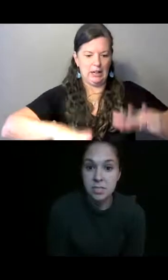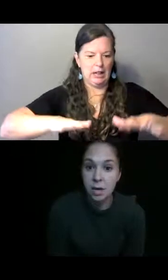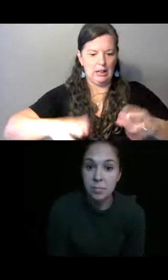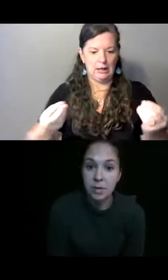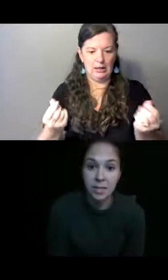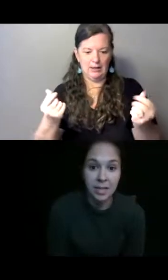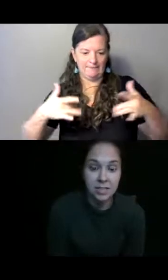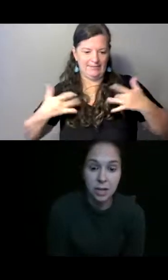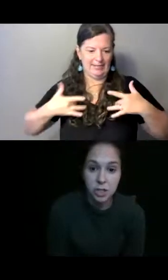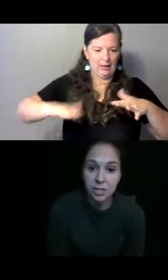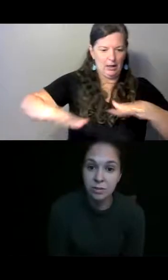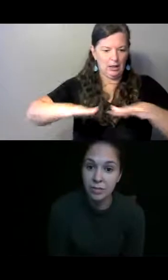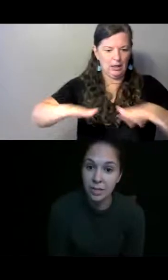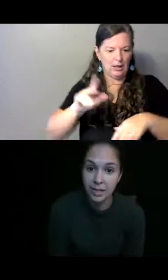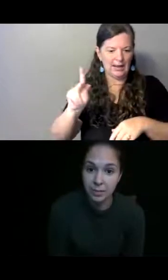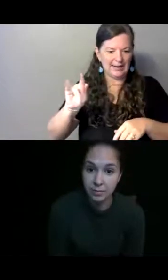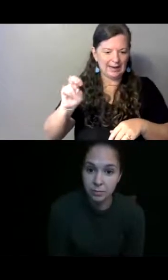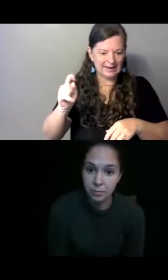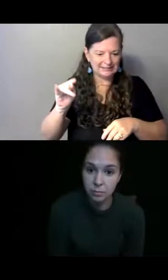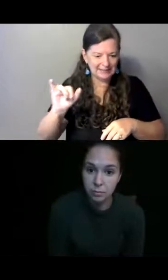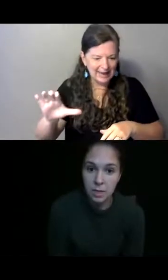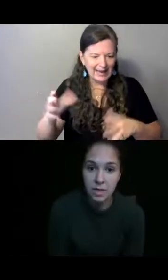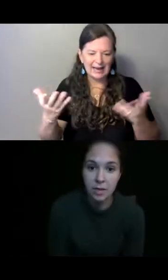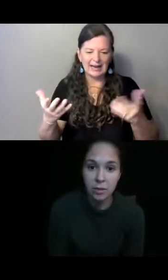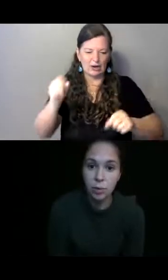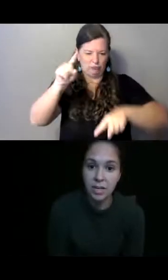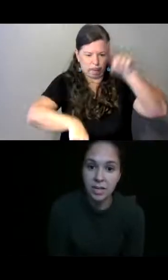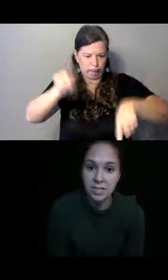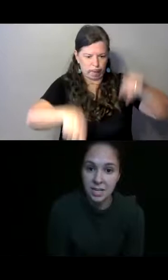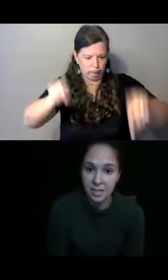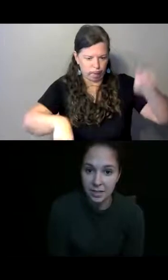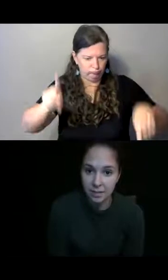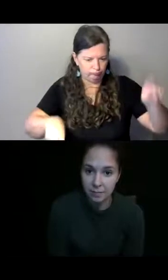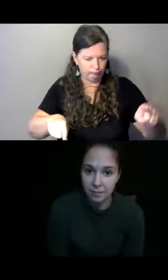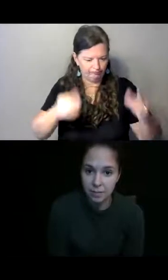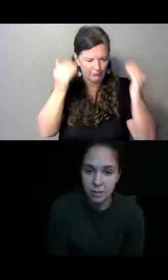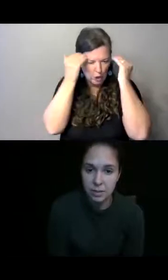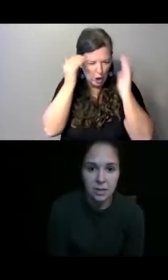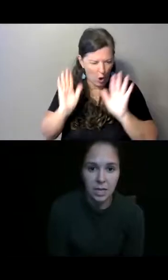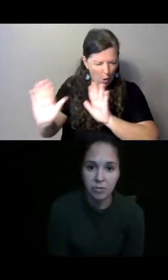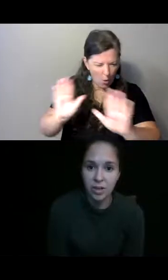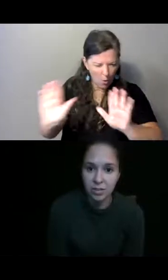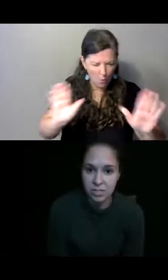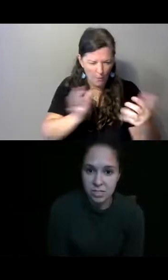some like touching and feeling, and they're more kinesthetic. It varies.